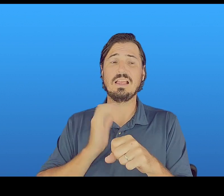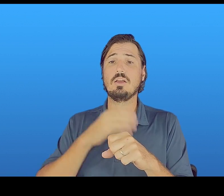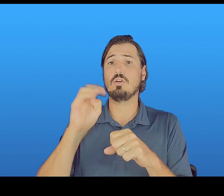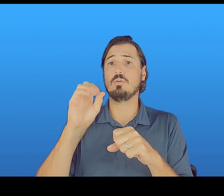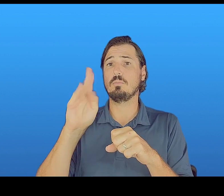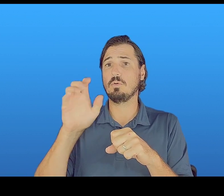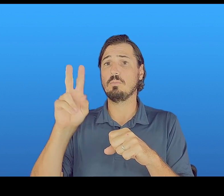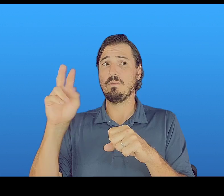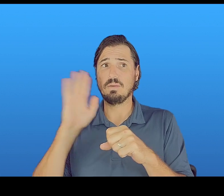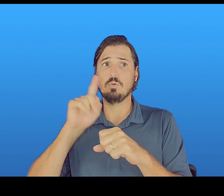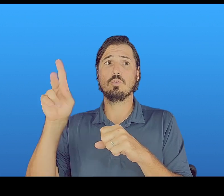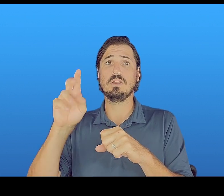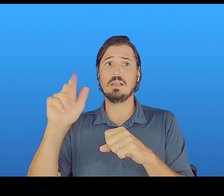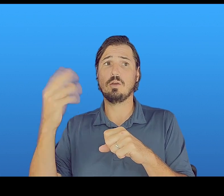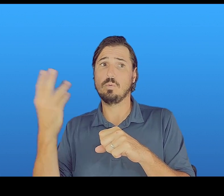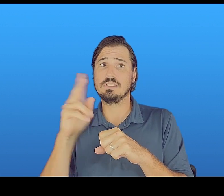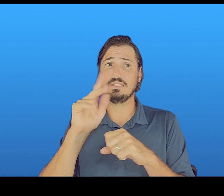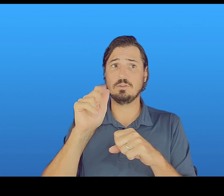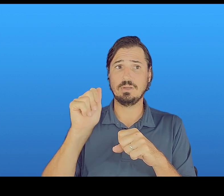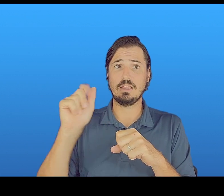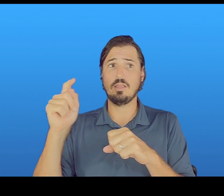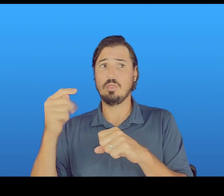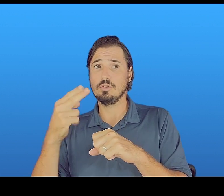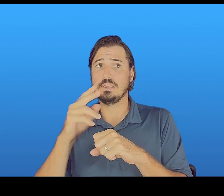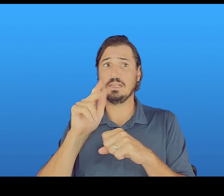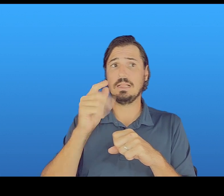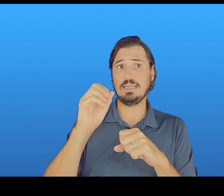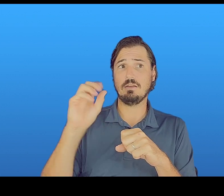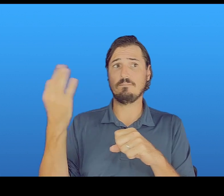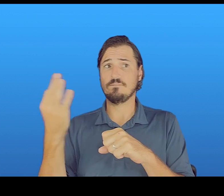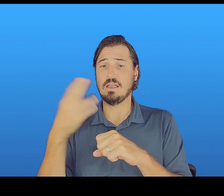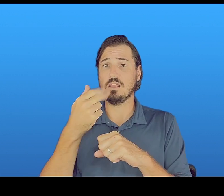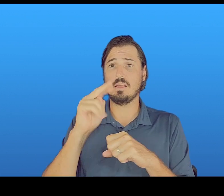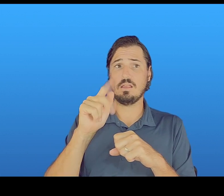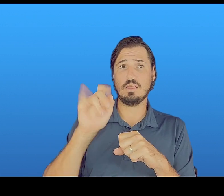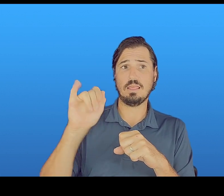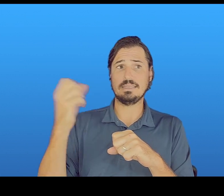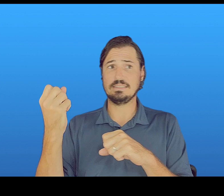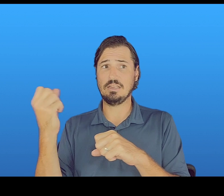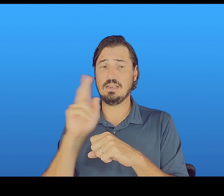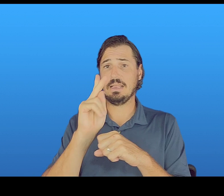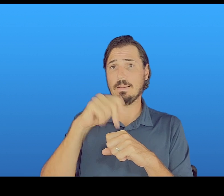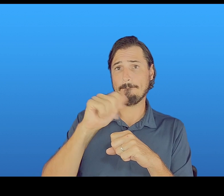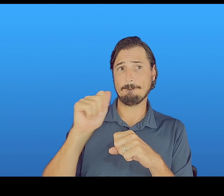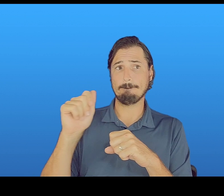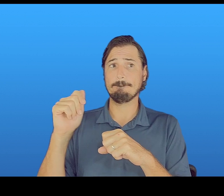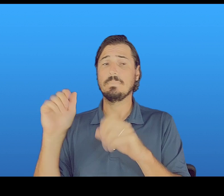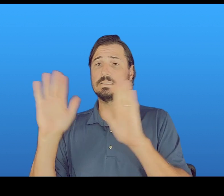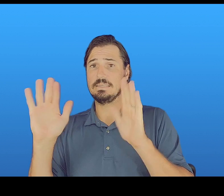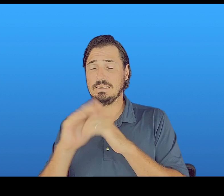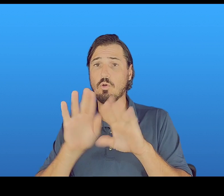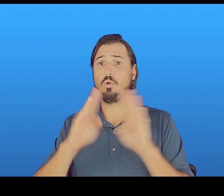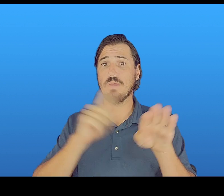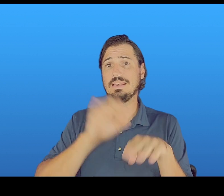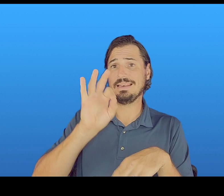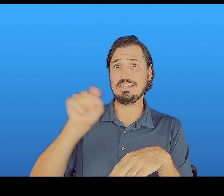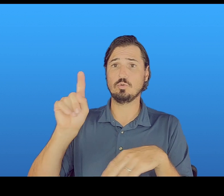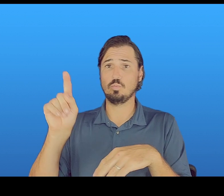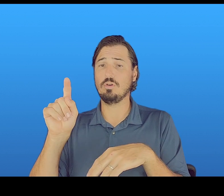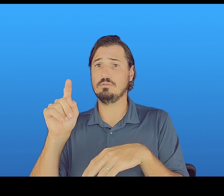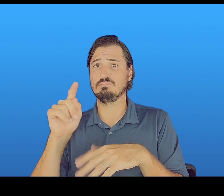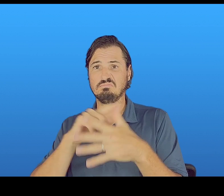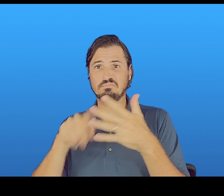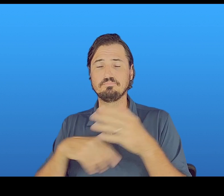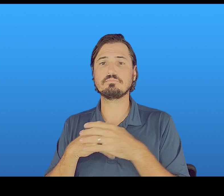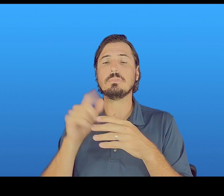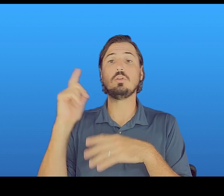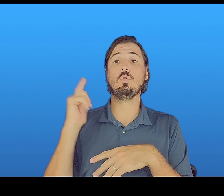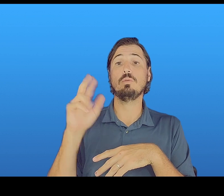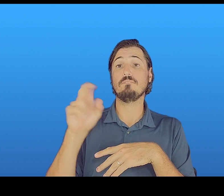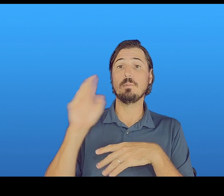Our mobile van goes to Kekaha on Wednesdays, Kilauea on Thursdays, Kalaheo on Fridays, Hanalei on Saturdays, and Kapaa on Sundays. It is open from 9 to 1 each day